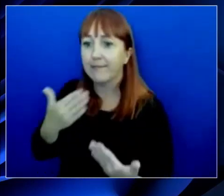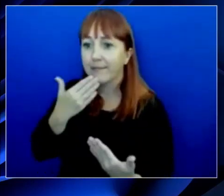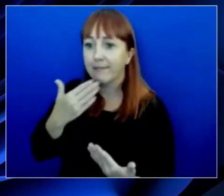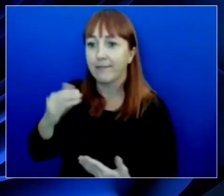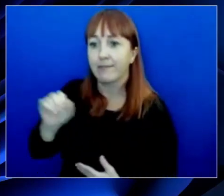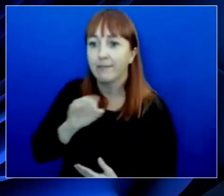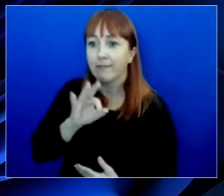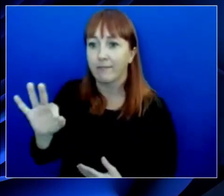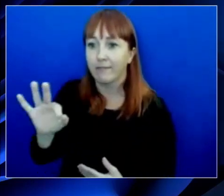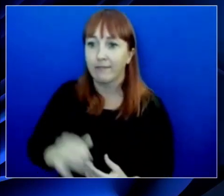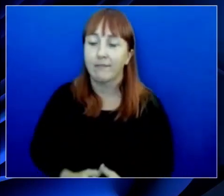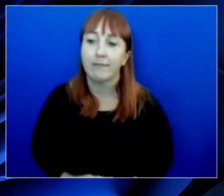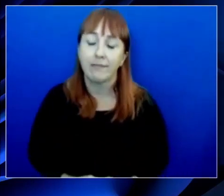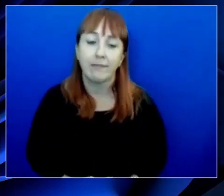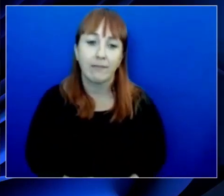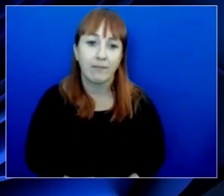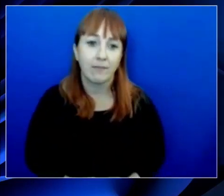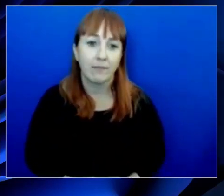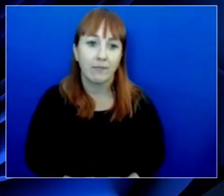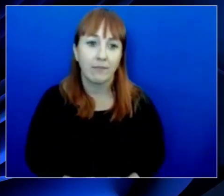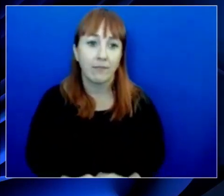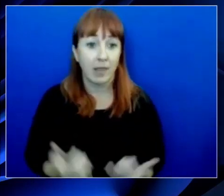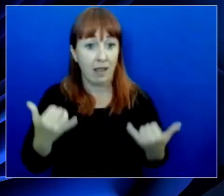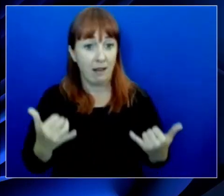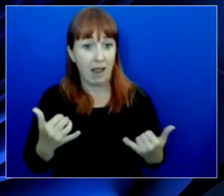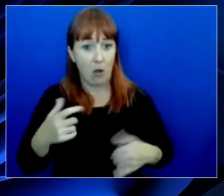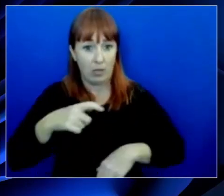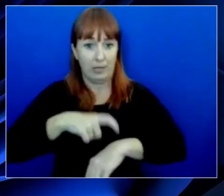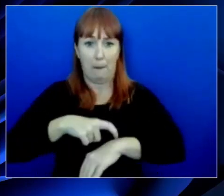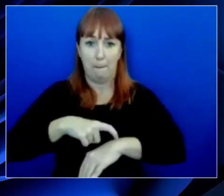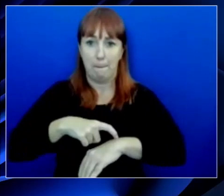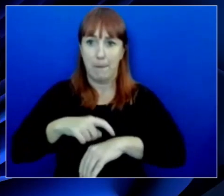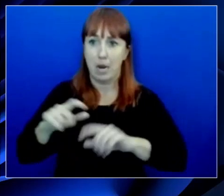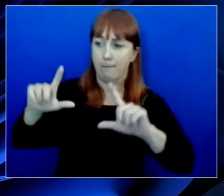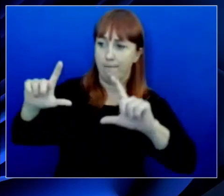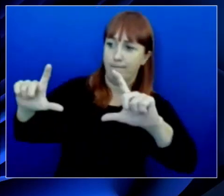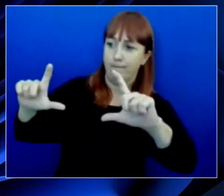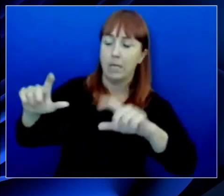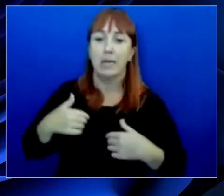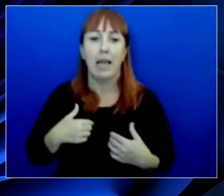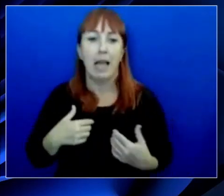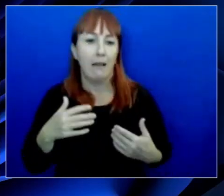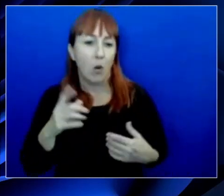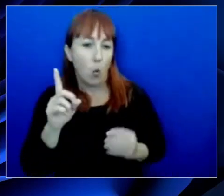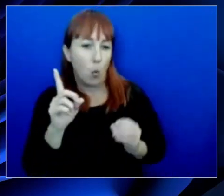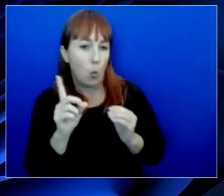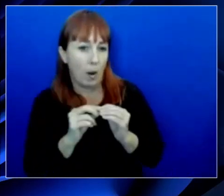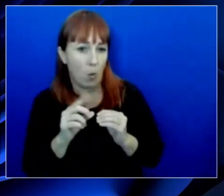UM looking at the time we have probably time for one more question.